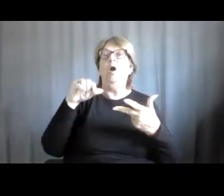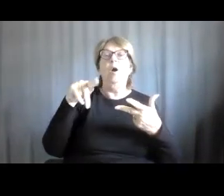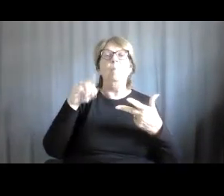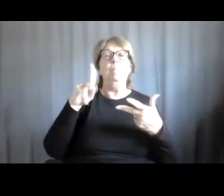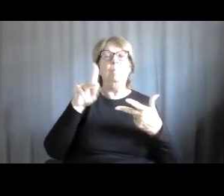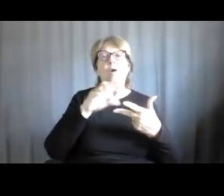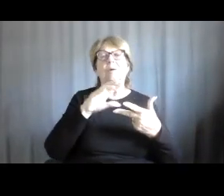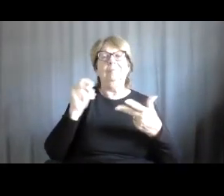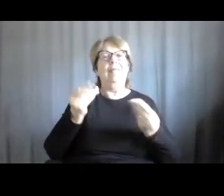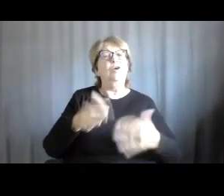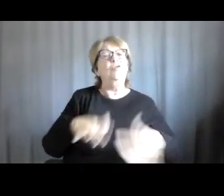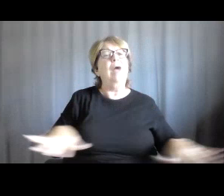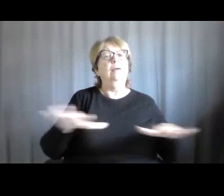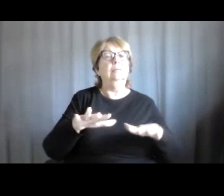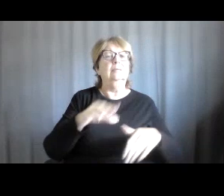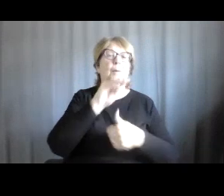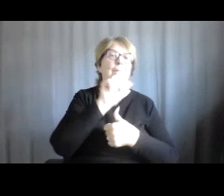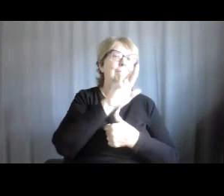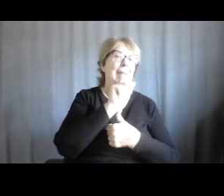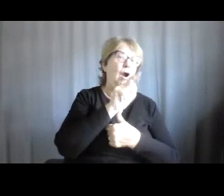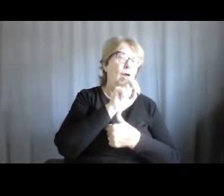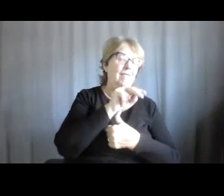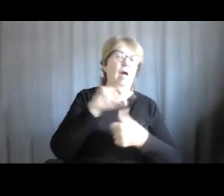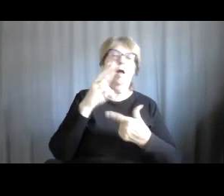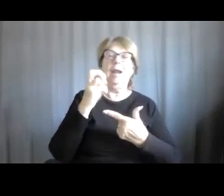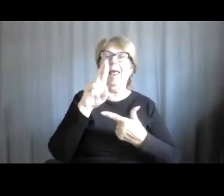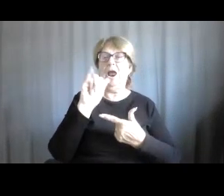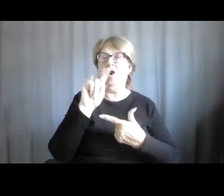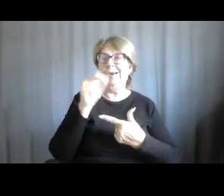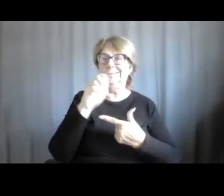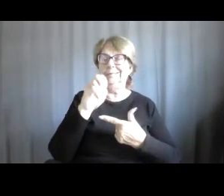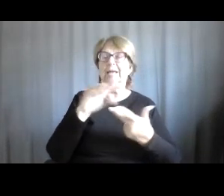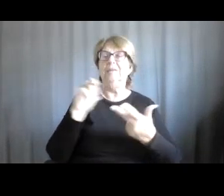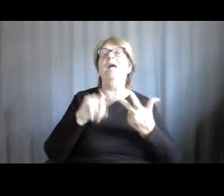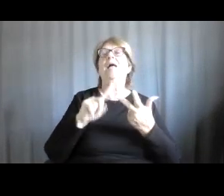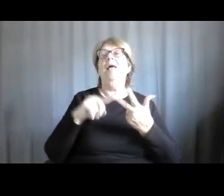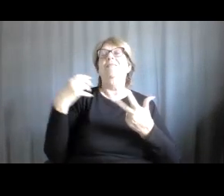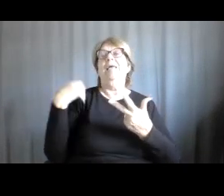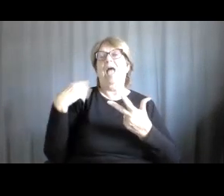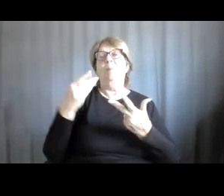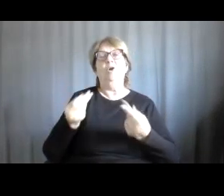This includes Marathon Park, Heritage Park and the Capitol Campus grounds. [Roby Poche (DES)] So just going to